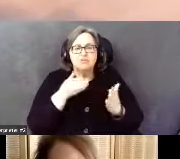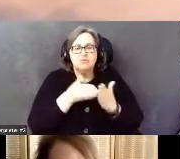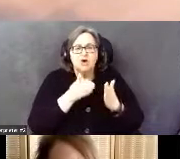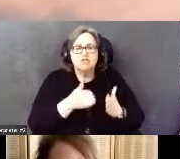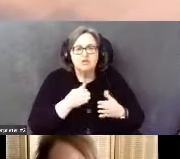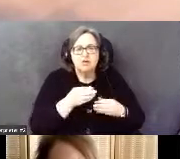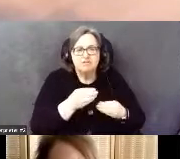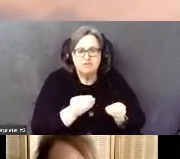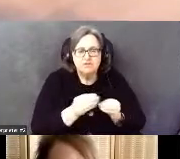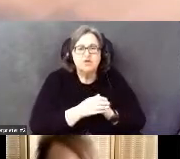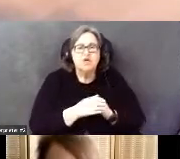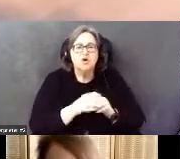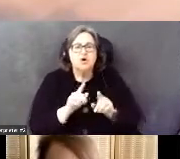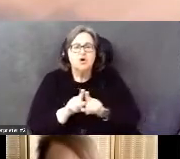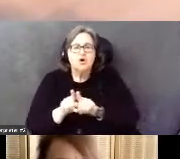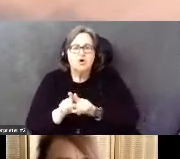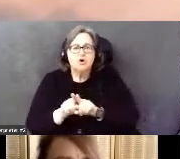it is also going to be depending on